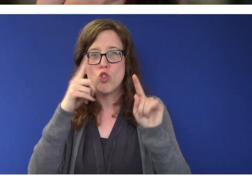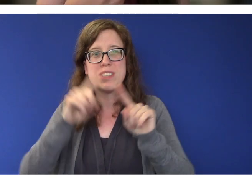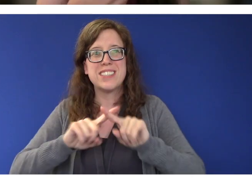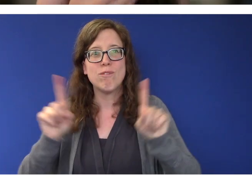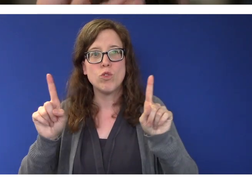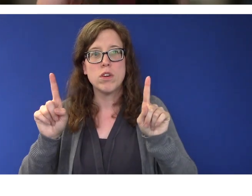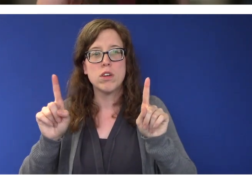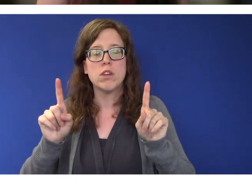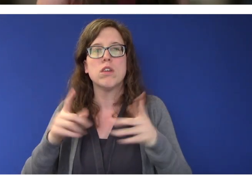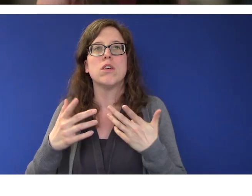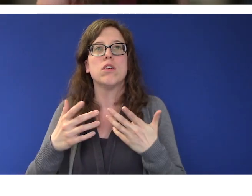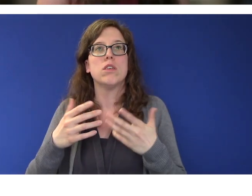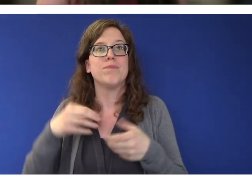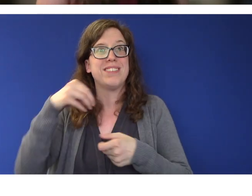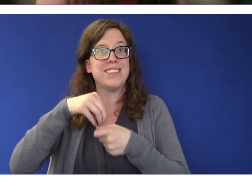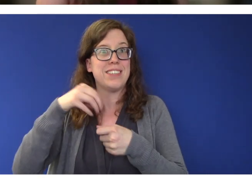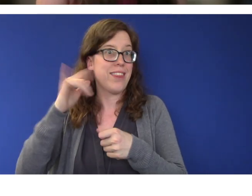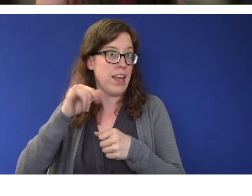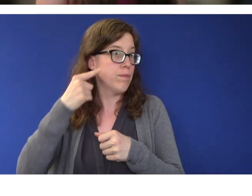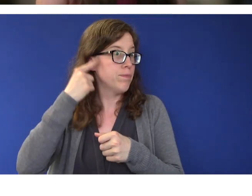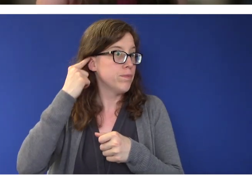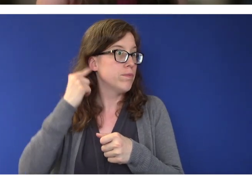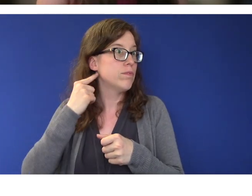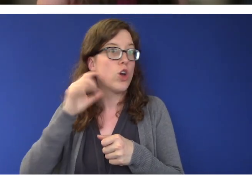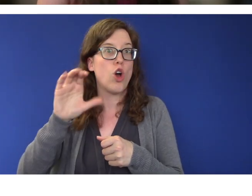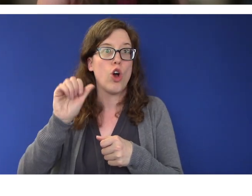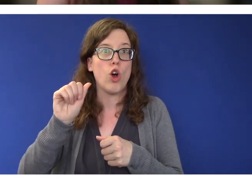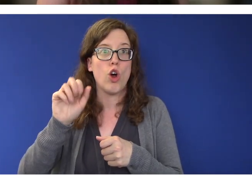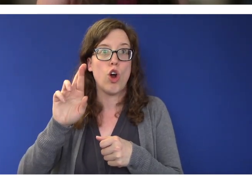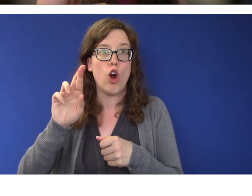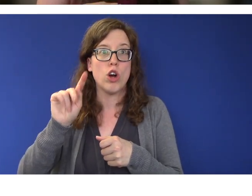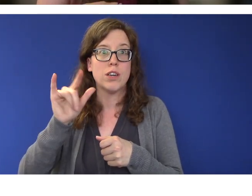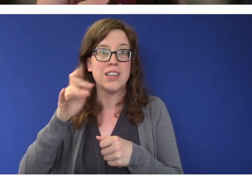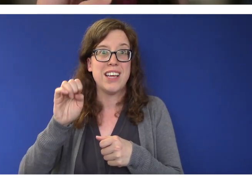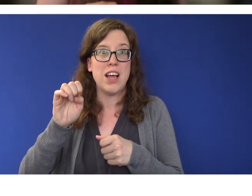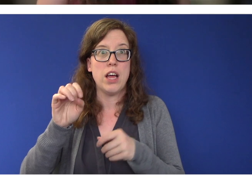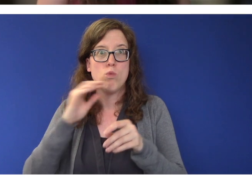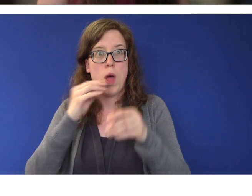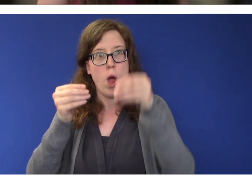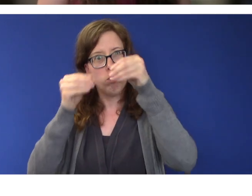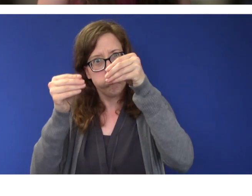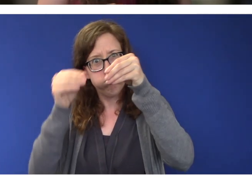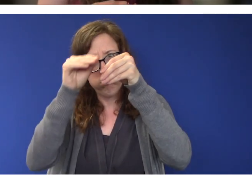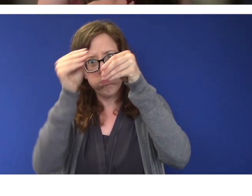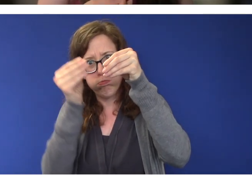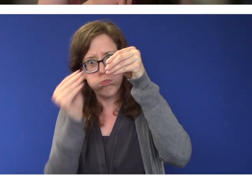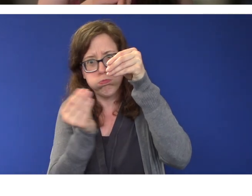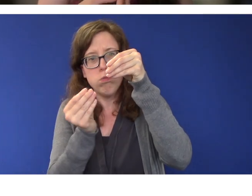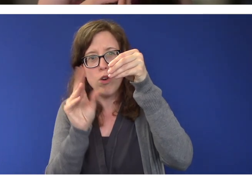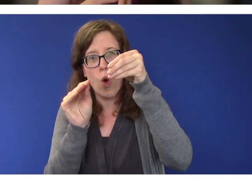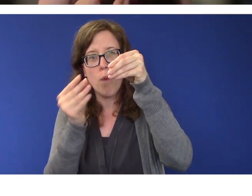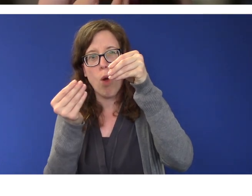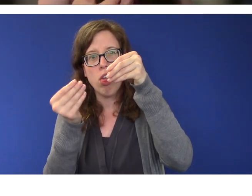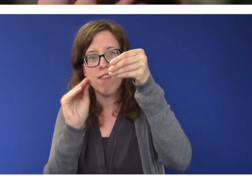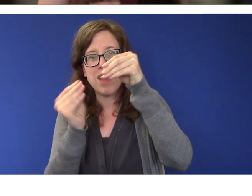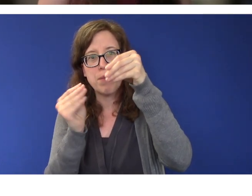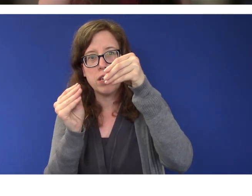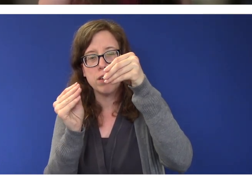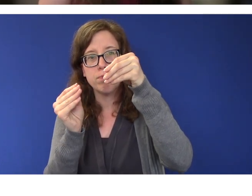Usually there is decreased cartilage so it makes the ear more floppy. The shape and size of the